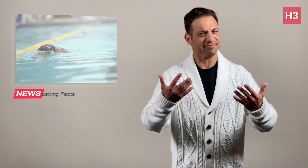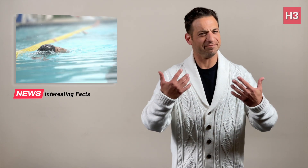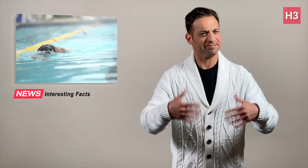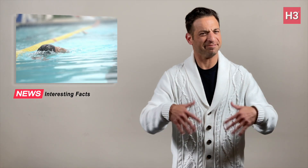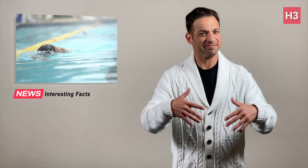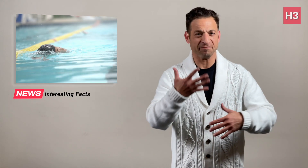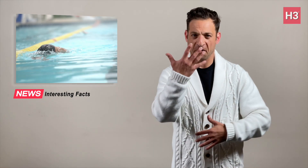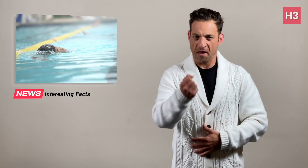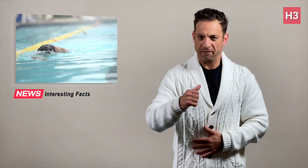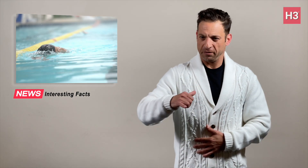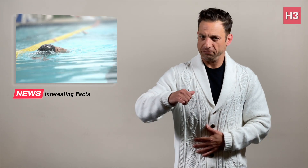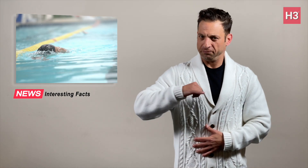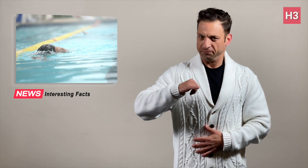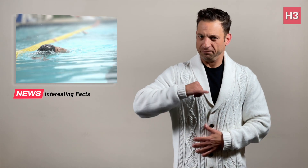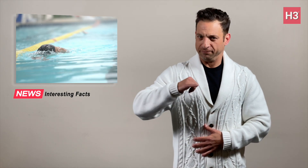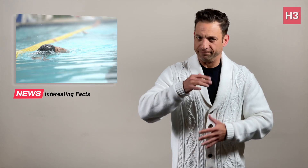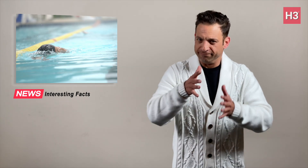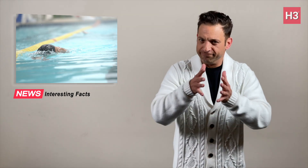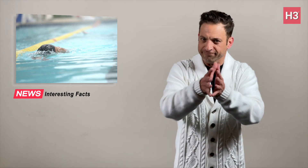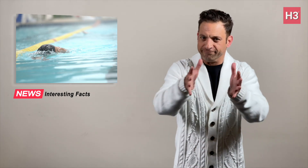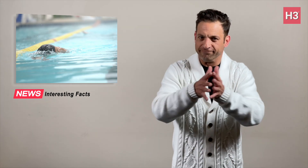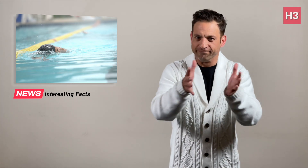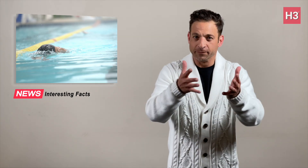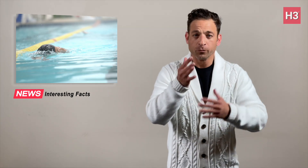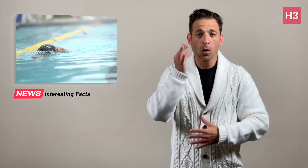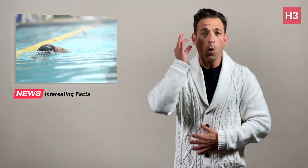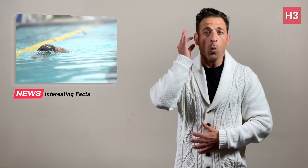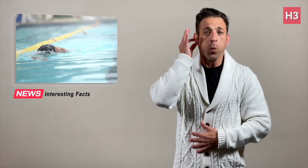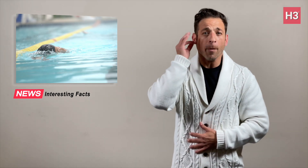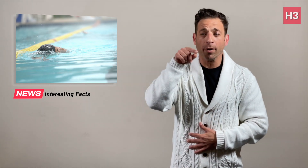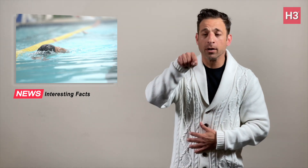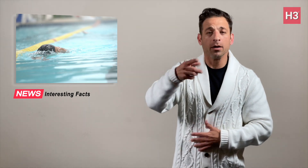A most interesting fact about women’s swimming